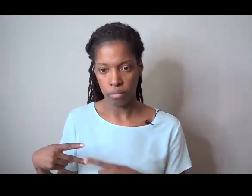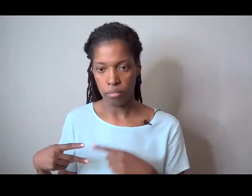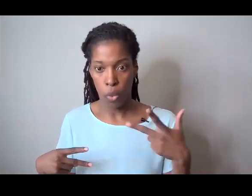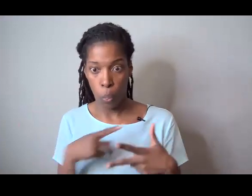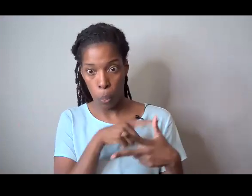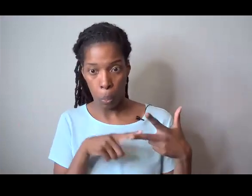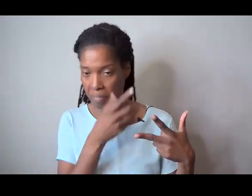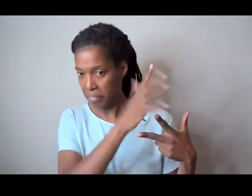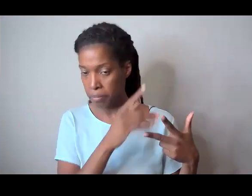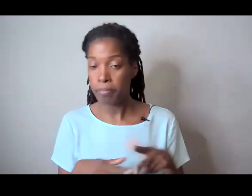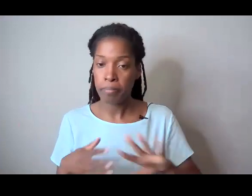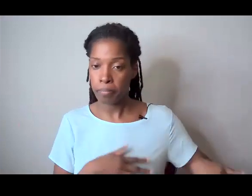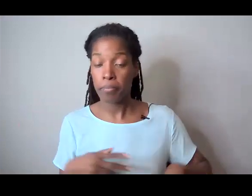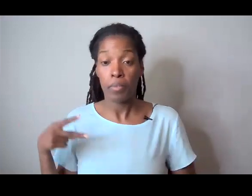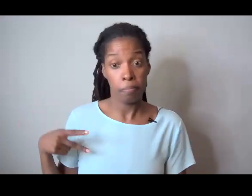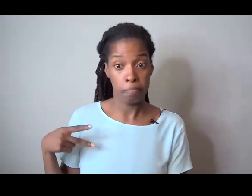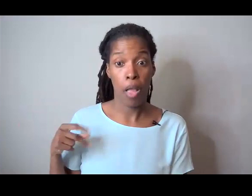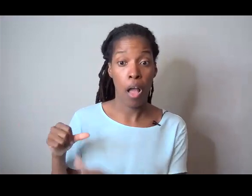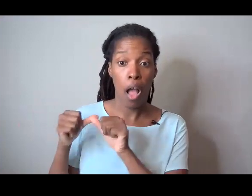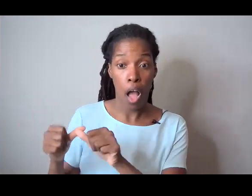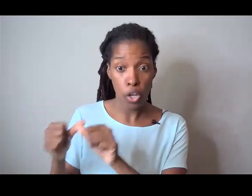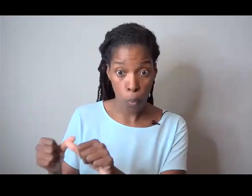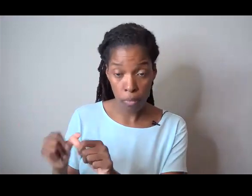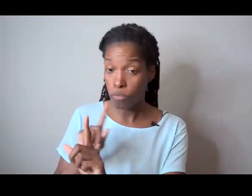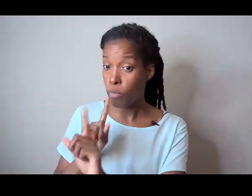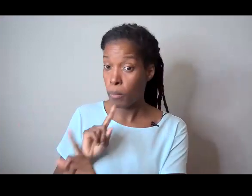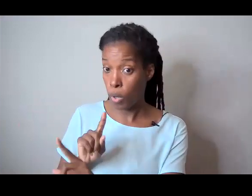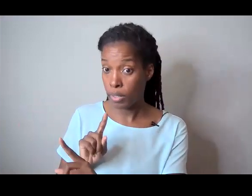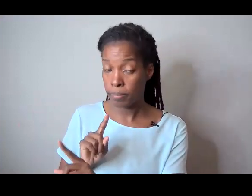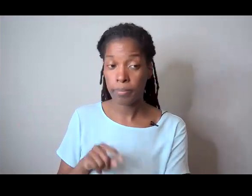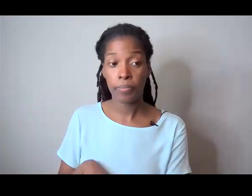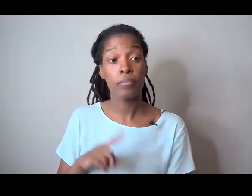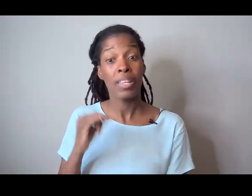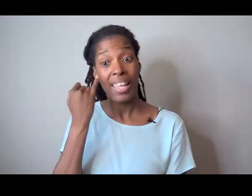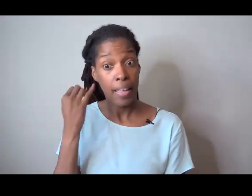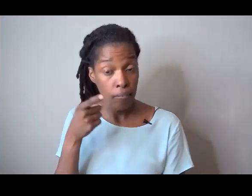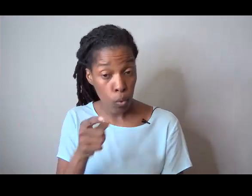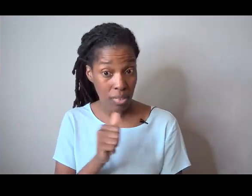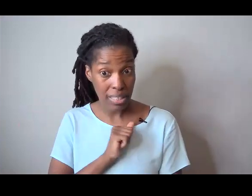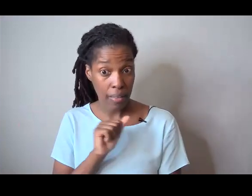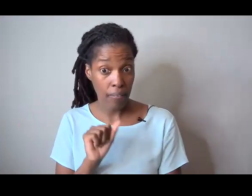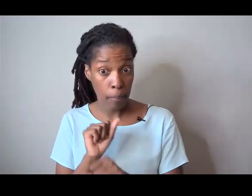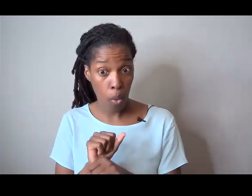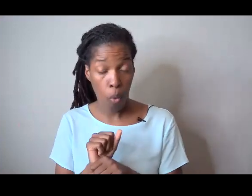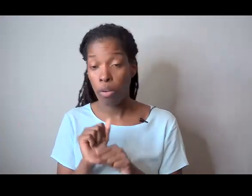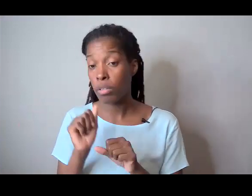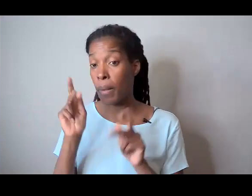On an ongoing basis, when you're self-employed, someone receiving SSI and self-employed,